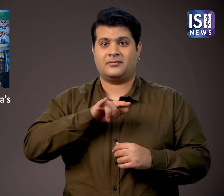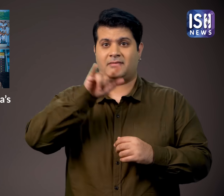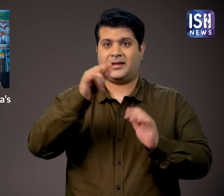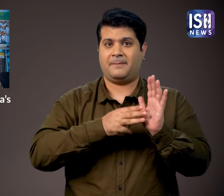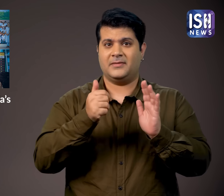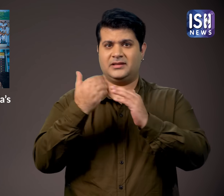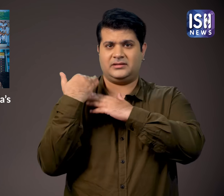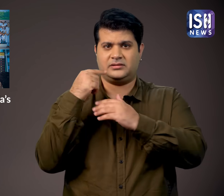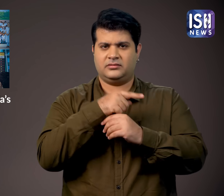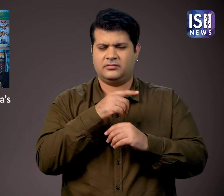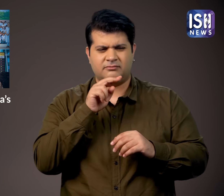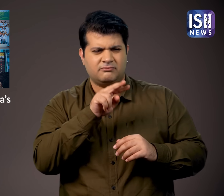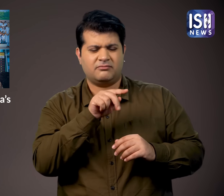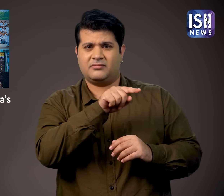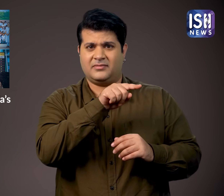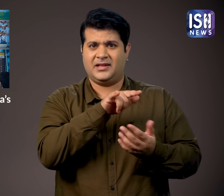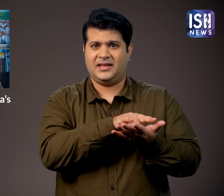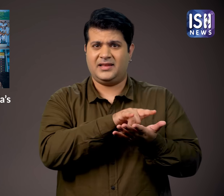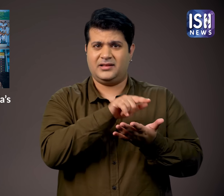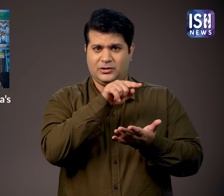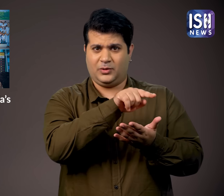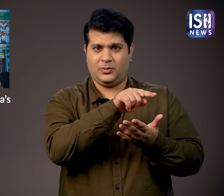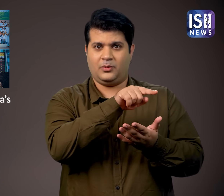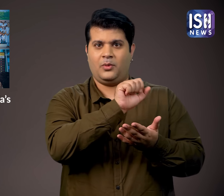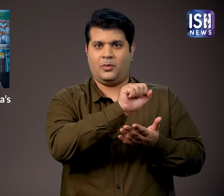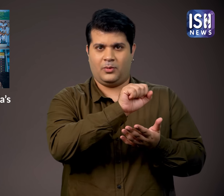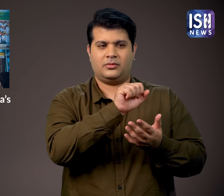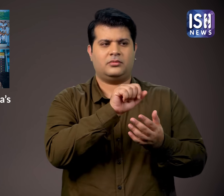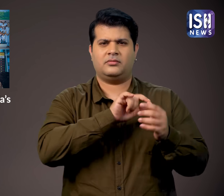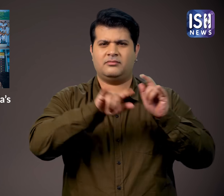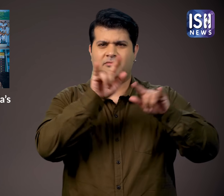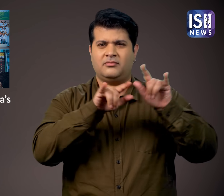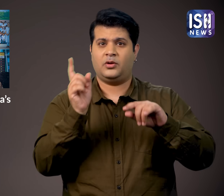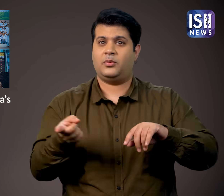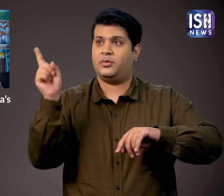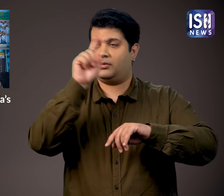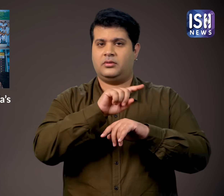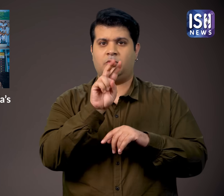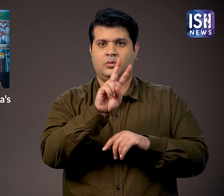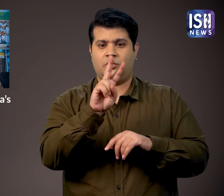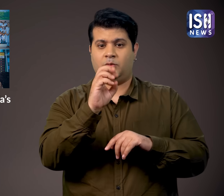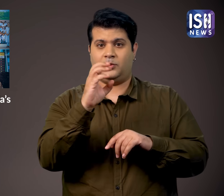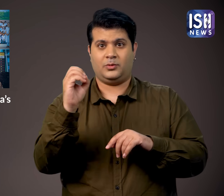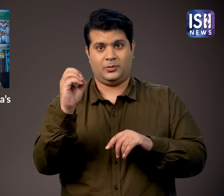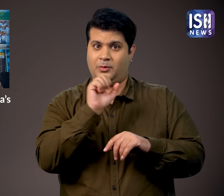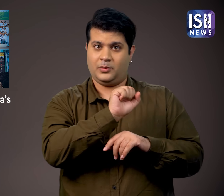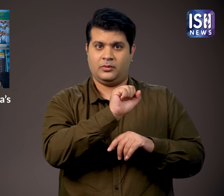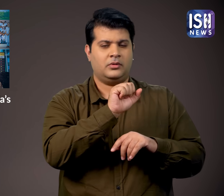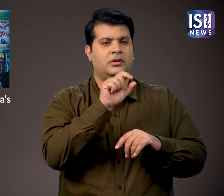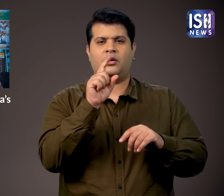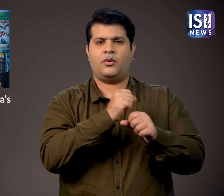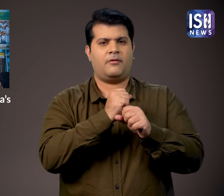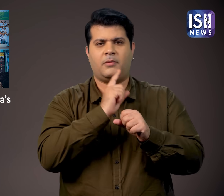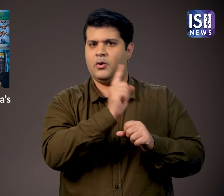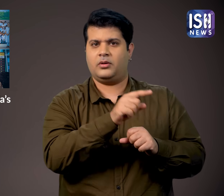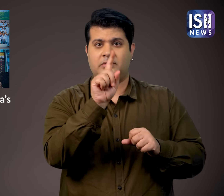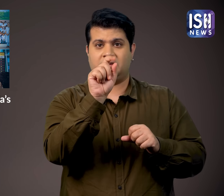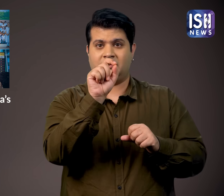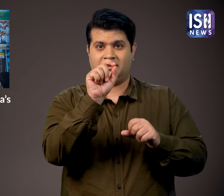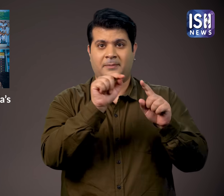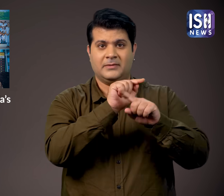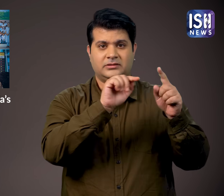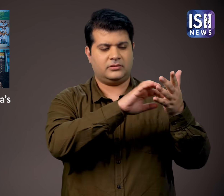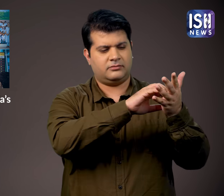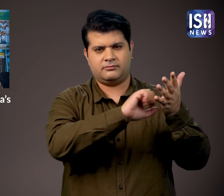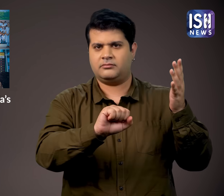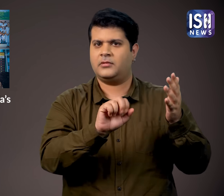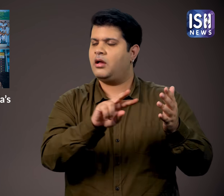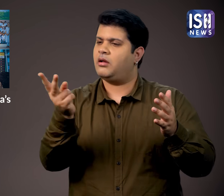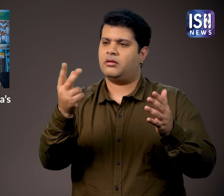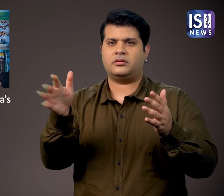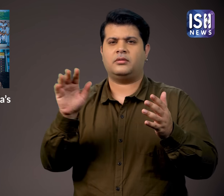IndiGo runs over 2,200 flights a day but the aviation ministry cut IndiGo’s flights by 10%,